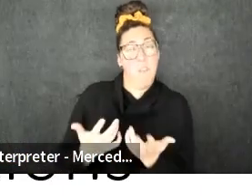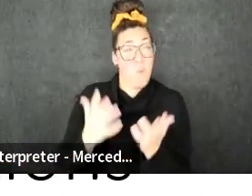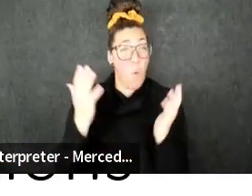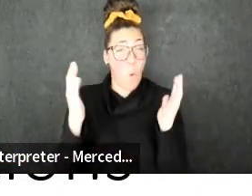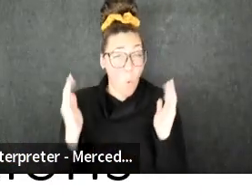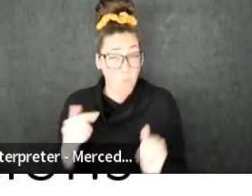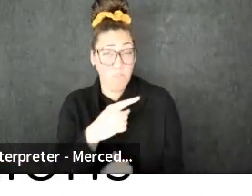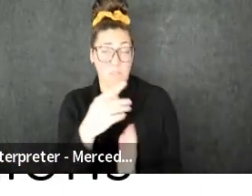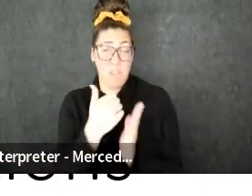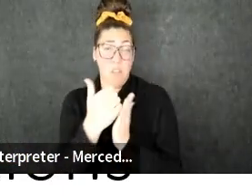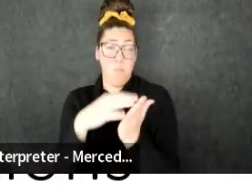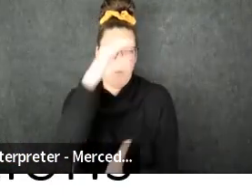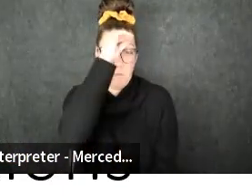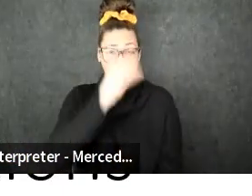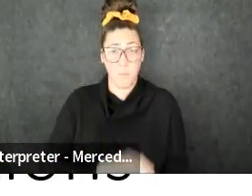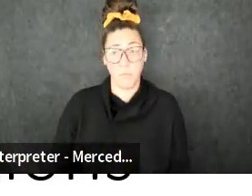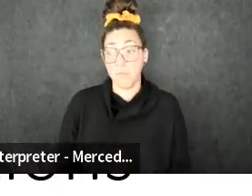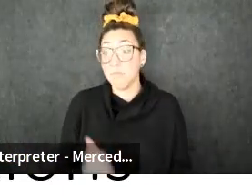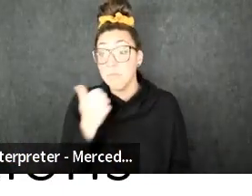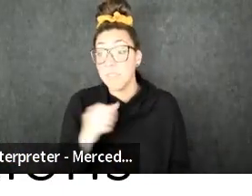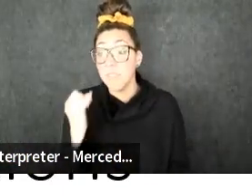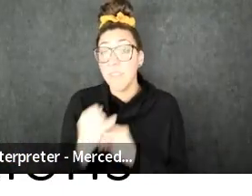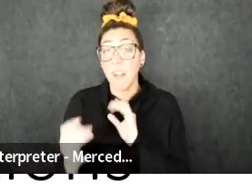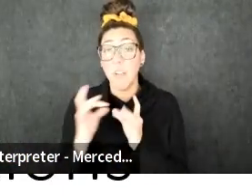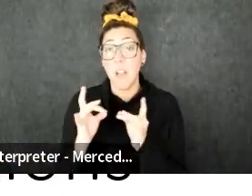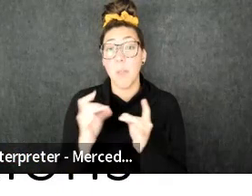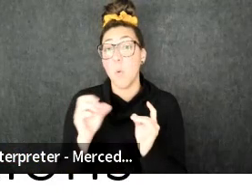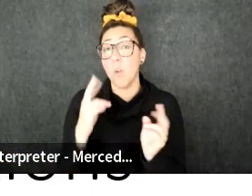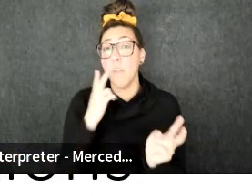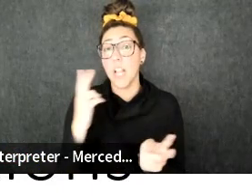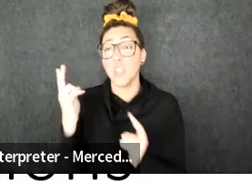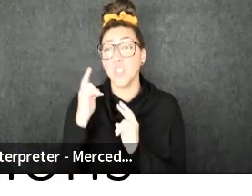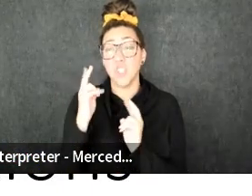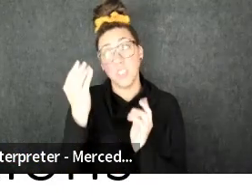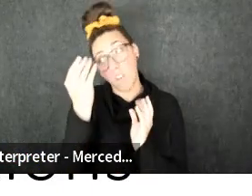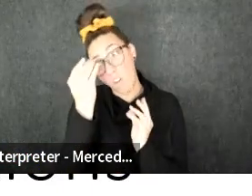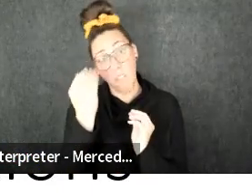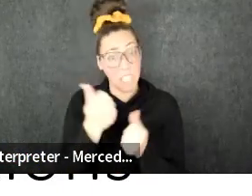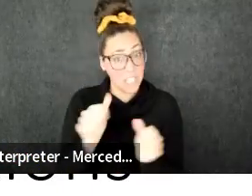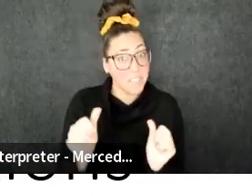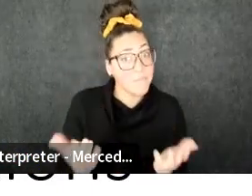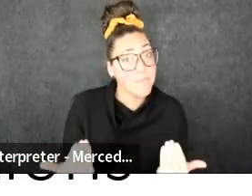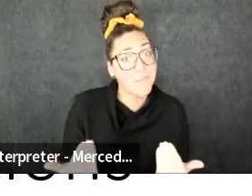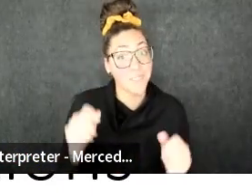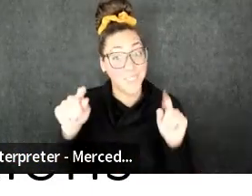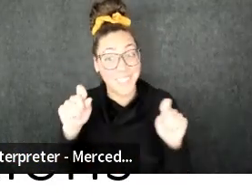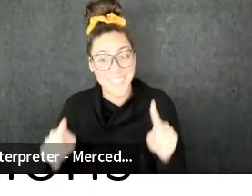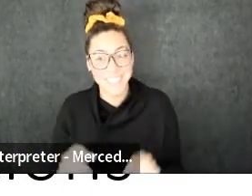Any final comments or reflections or thoughts? Questions.